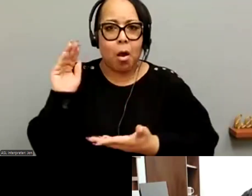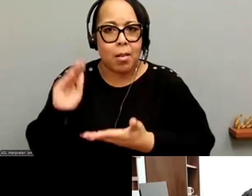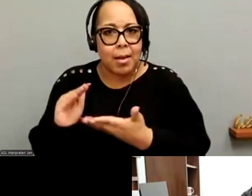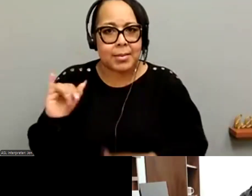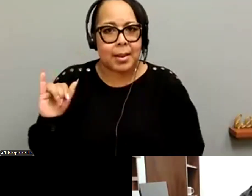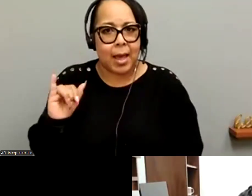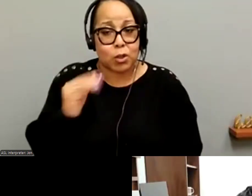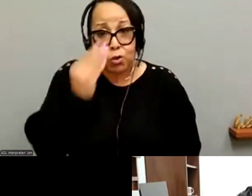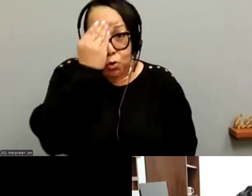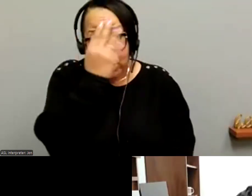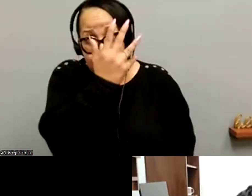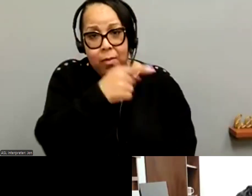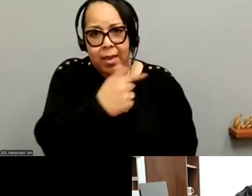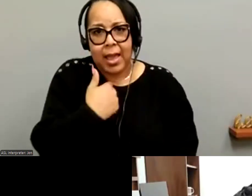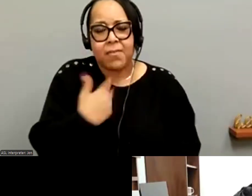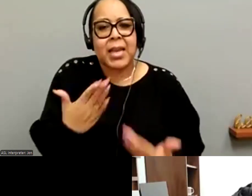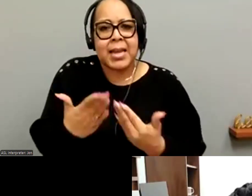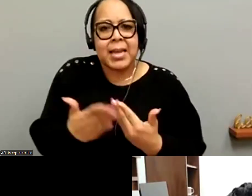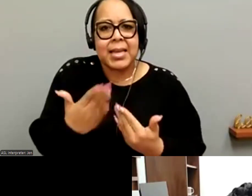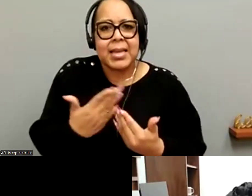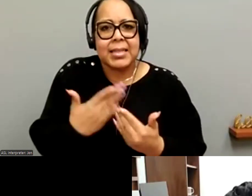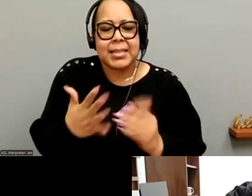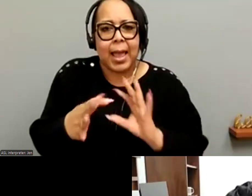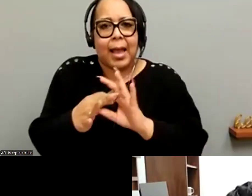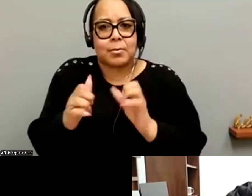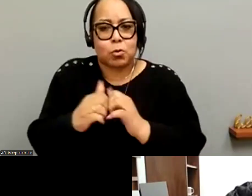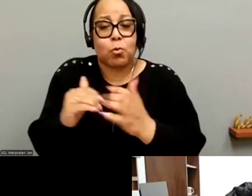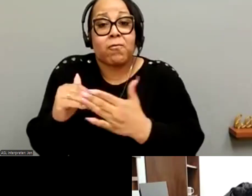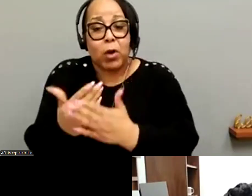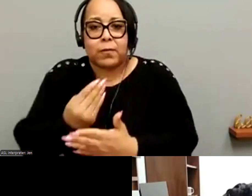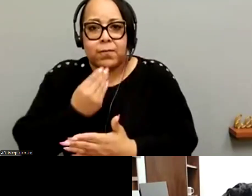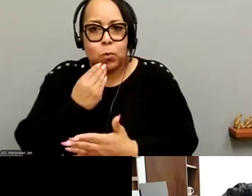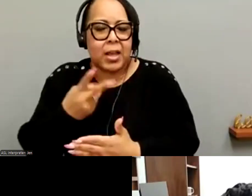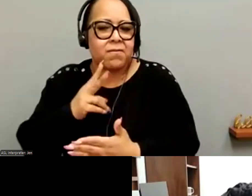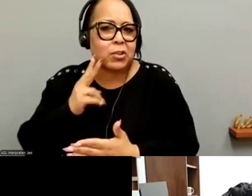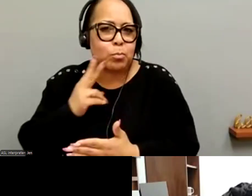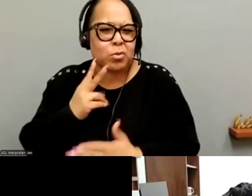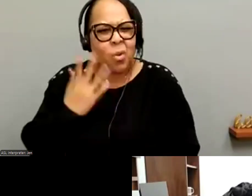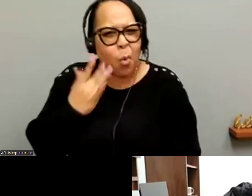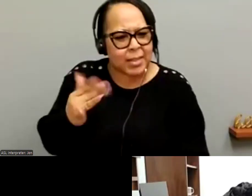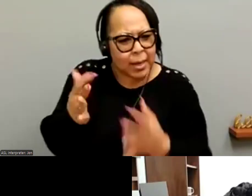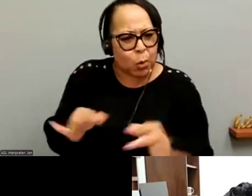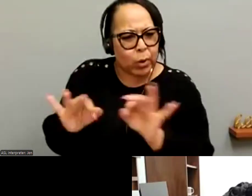13:12:37 report that they have easy 13:12:39 access to fresh fruits and 13:12:41 vegetables. Now, why is that 13:12:42 important? Do you know that